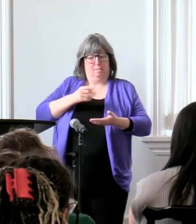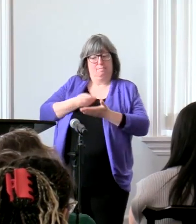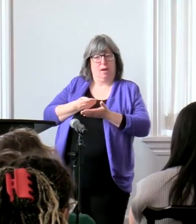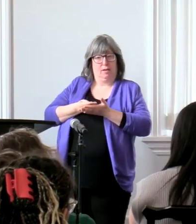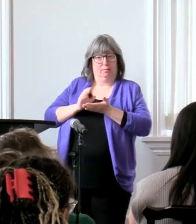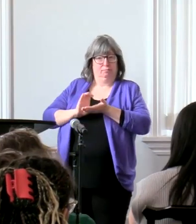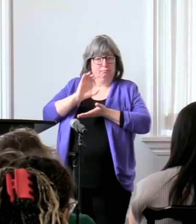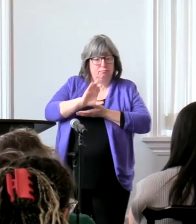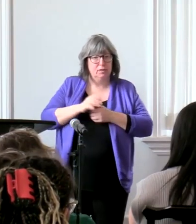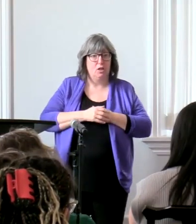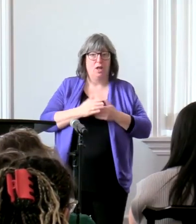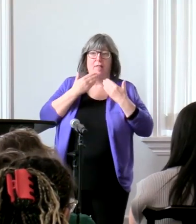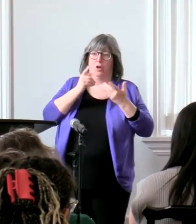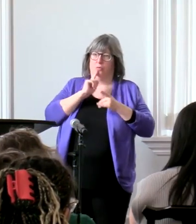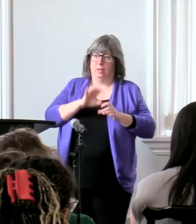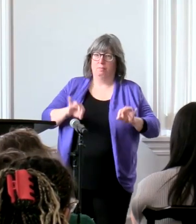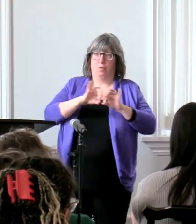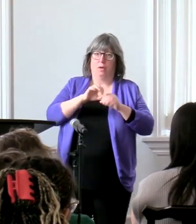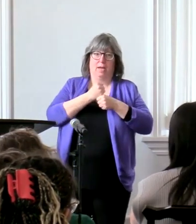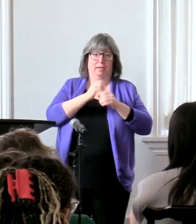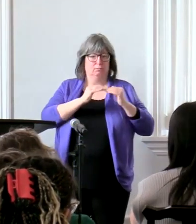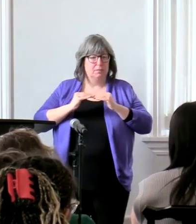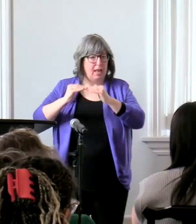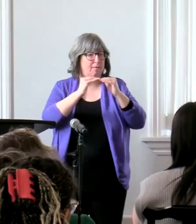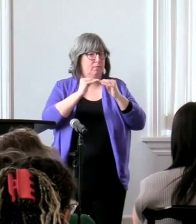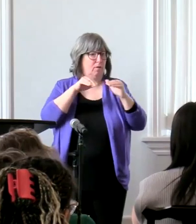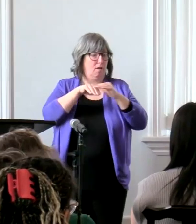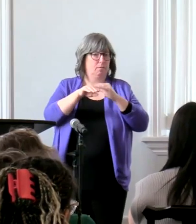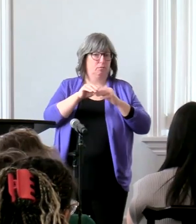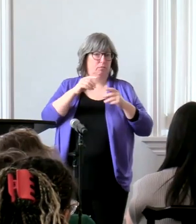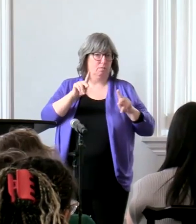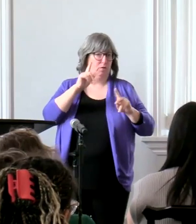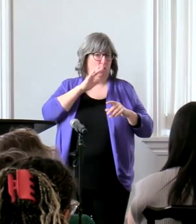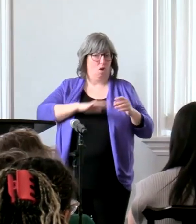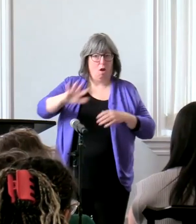So thank you. It's very important to create level playing fields across our province.